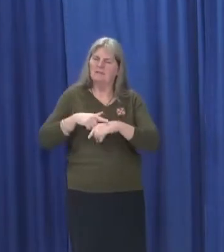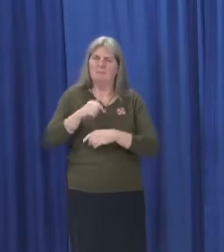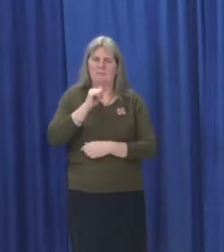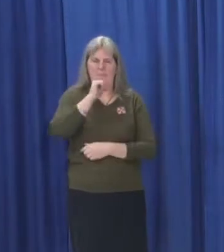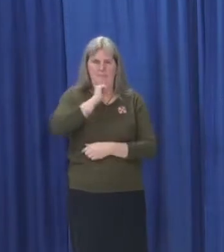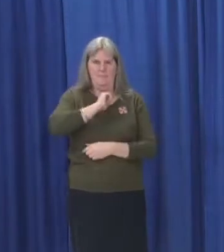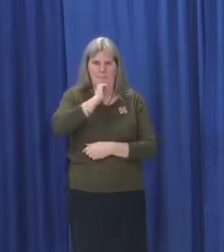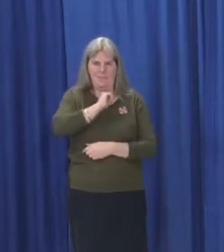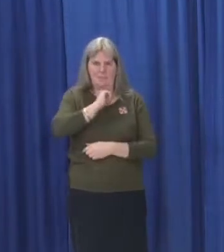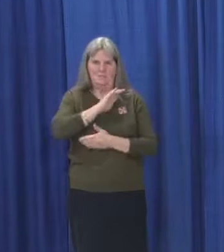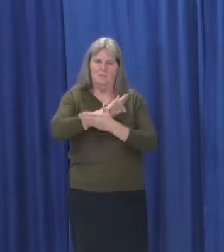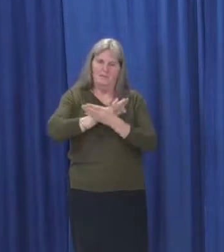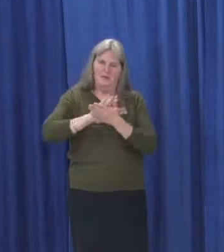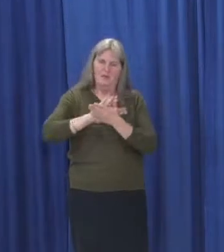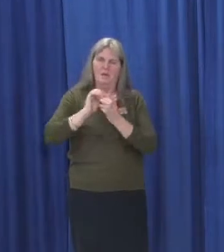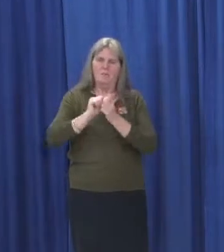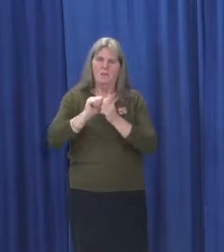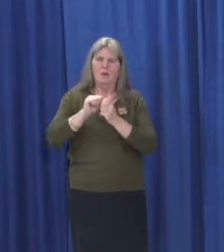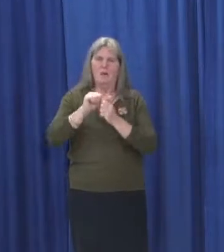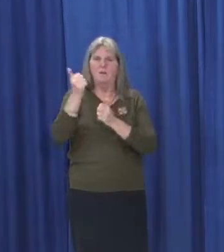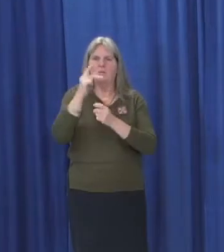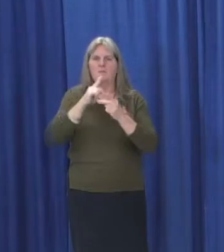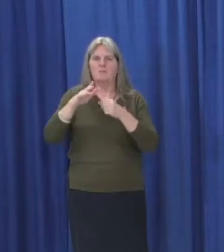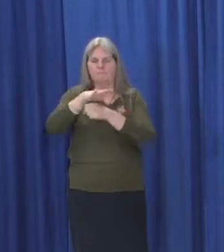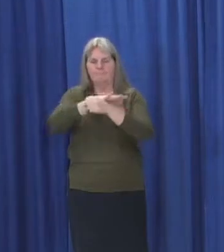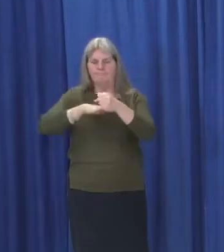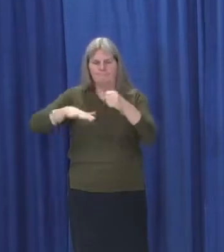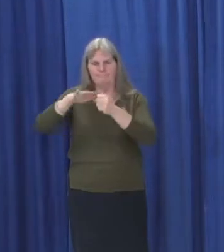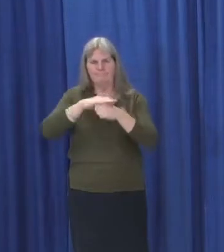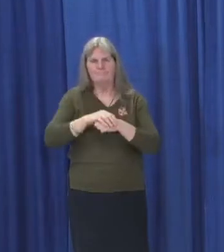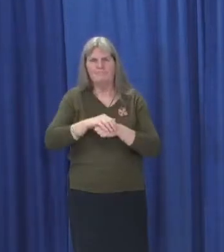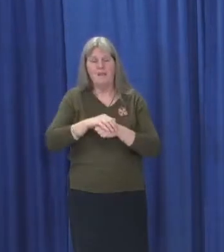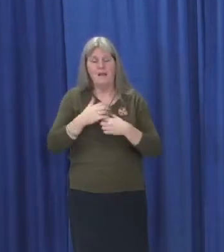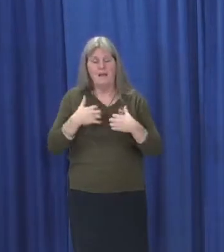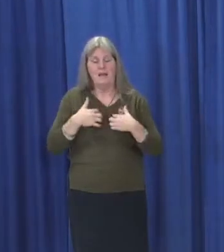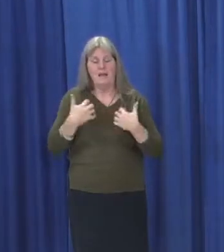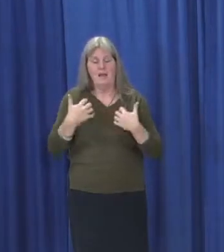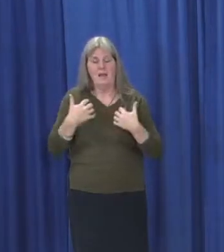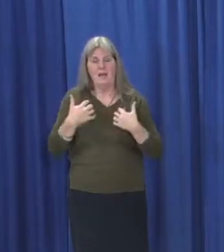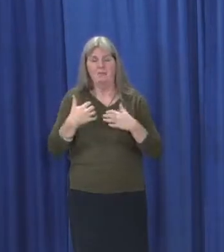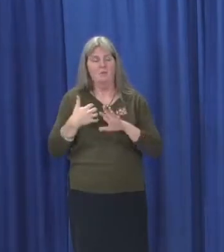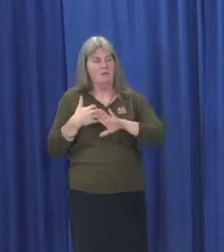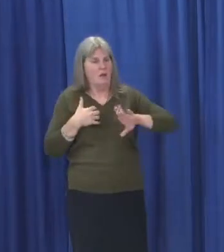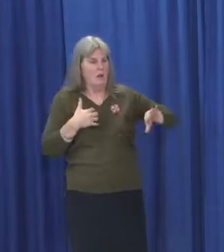to be patient and kind to those around us. Director anger and frustration